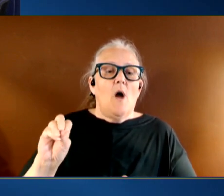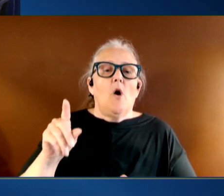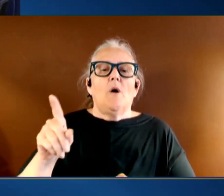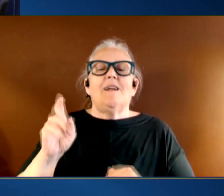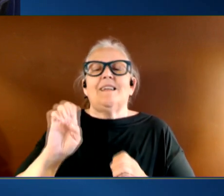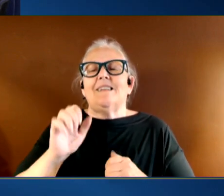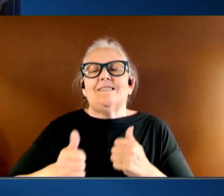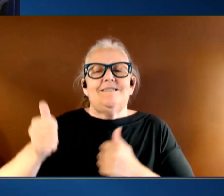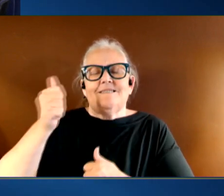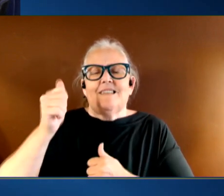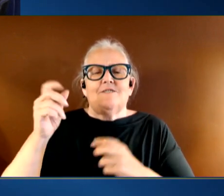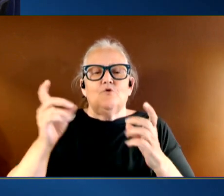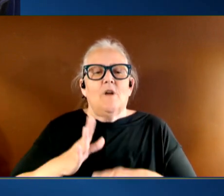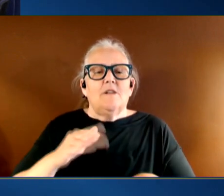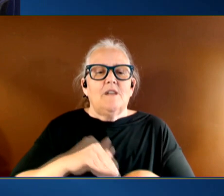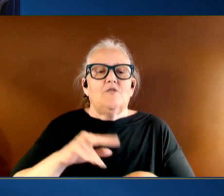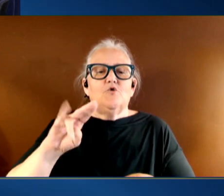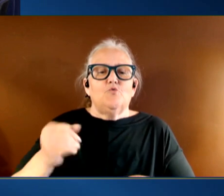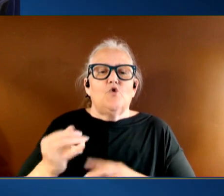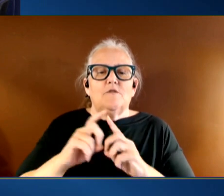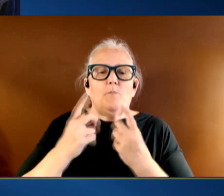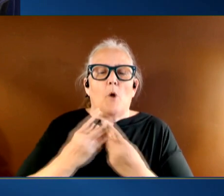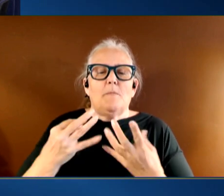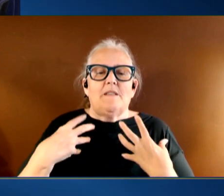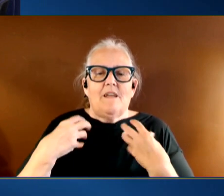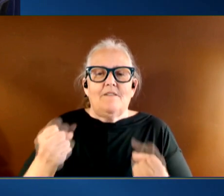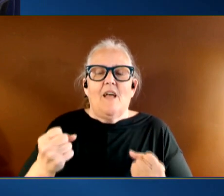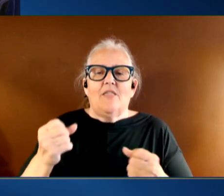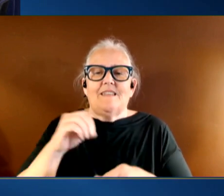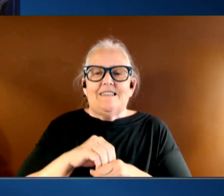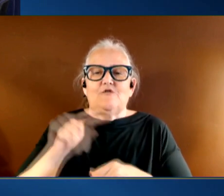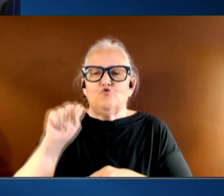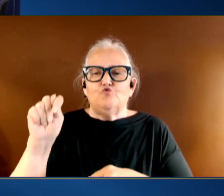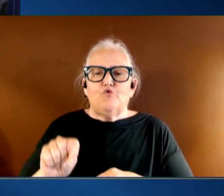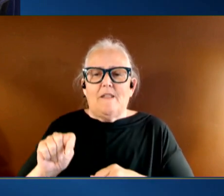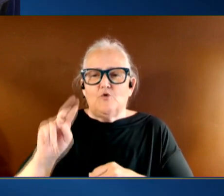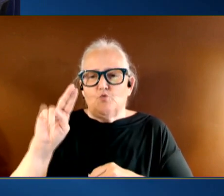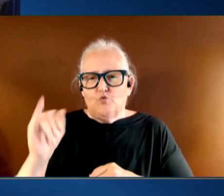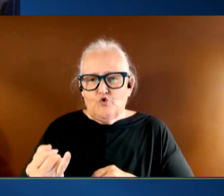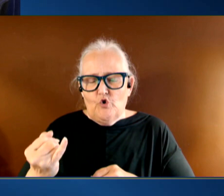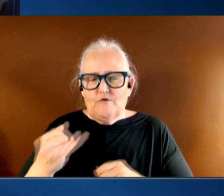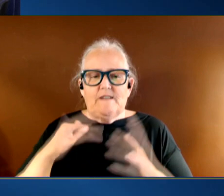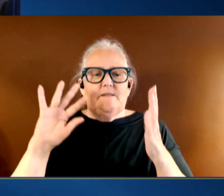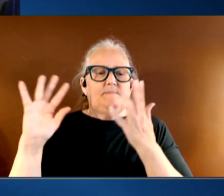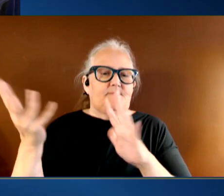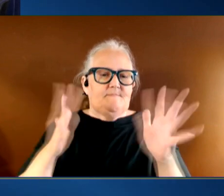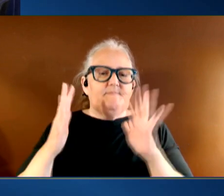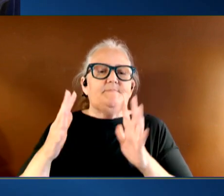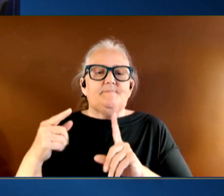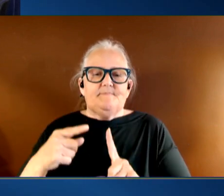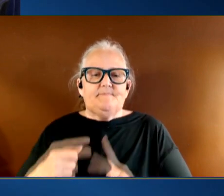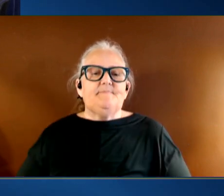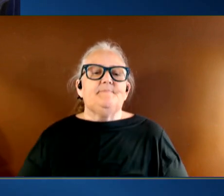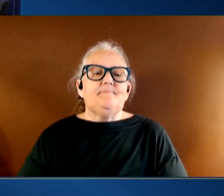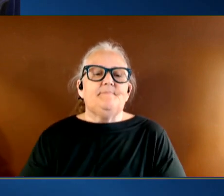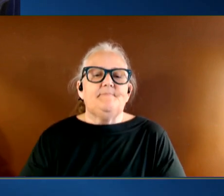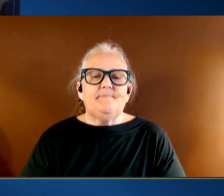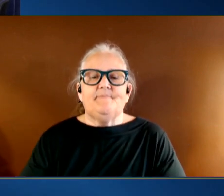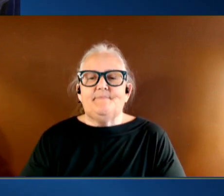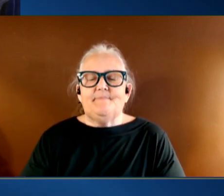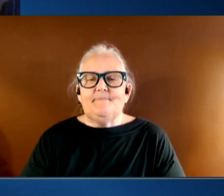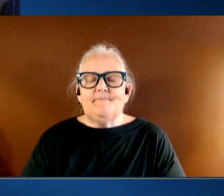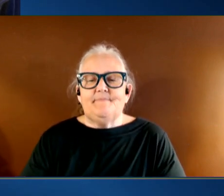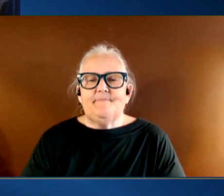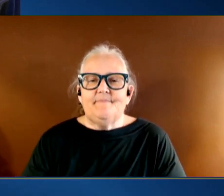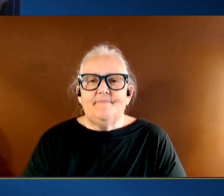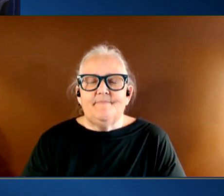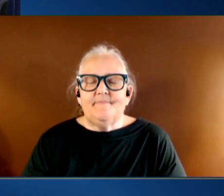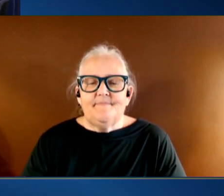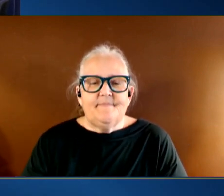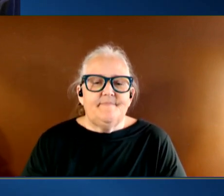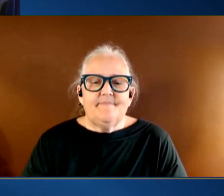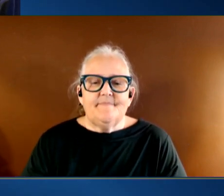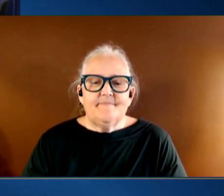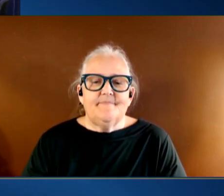at the New Jersey Department of Health in Trenton, New Jersey. Let's give them a hand.